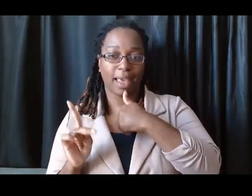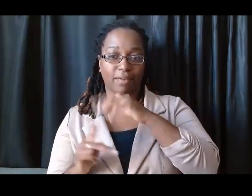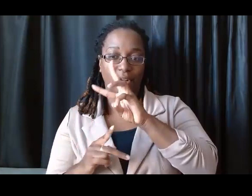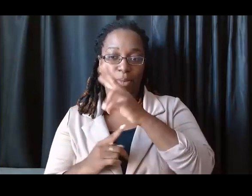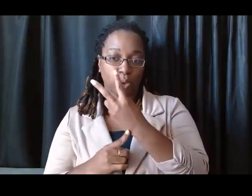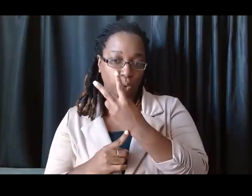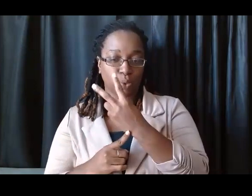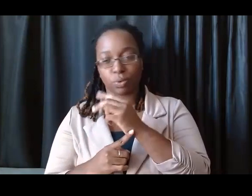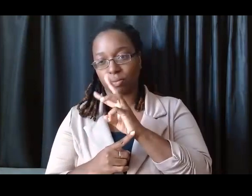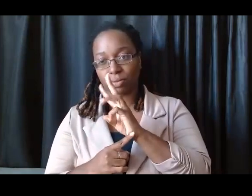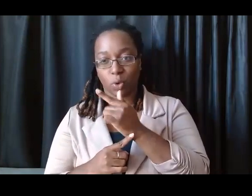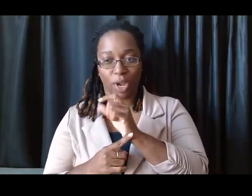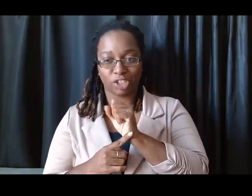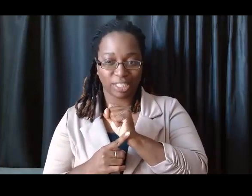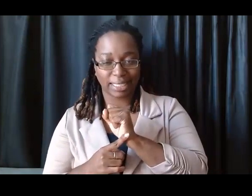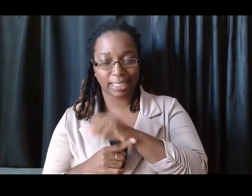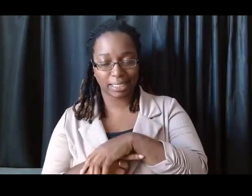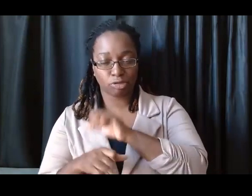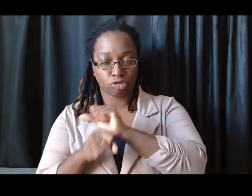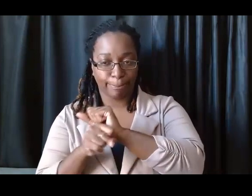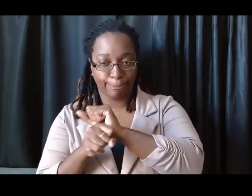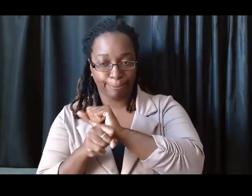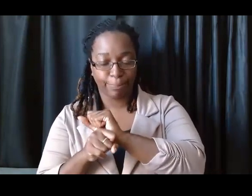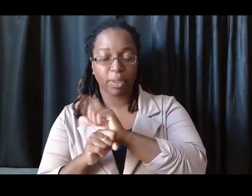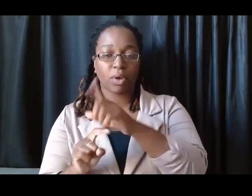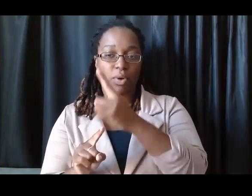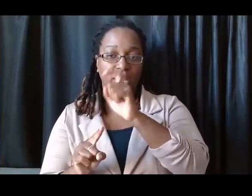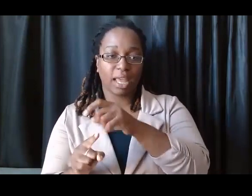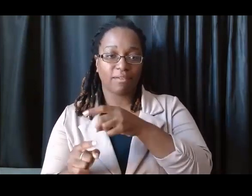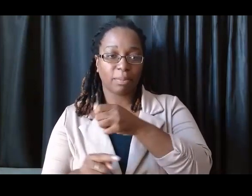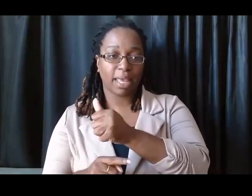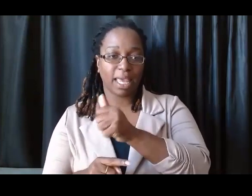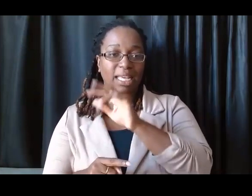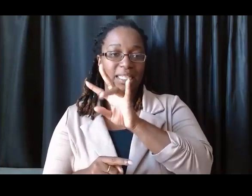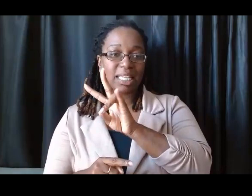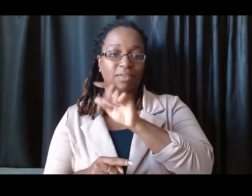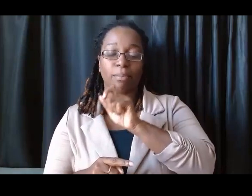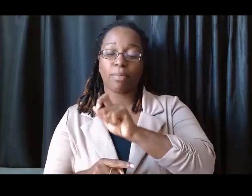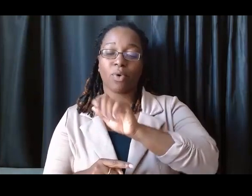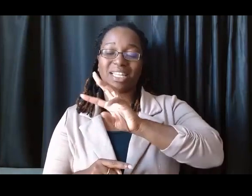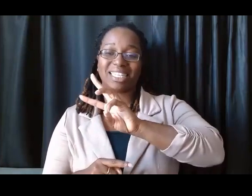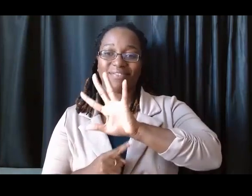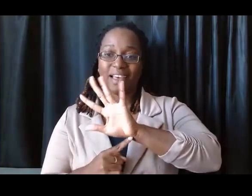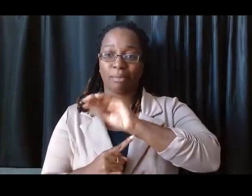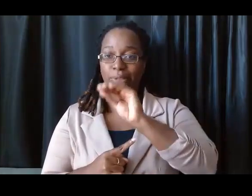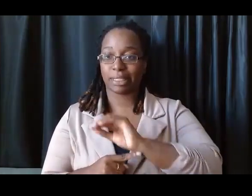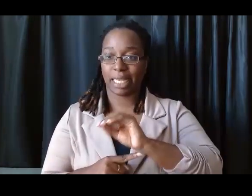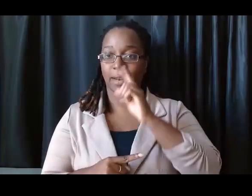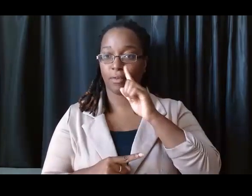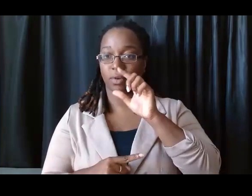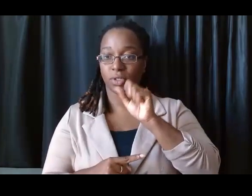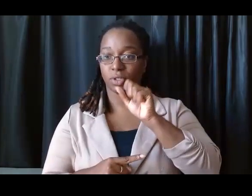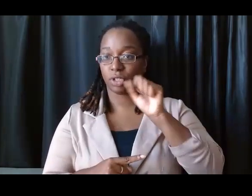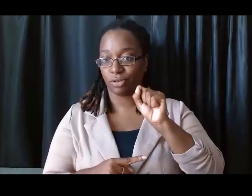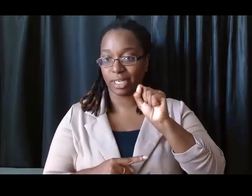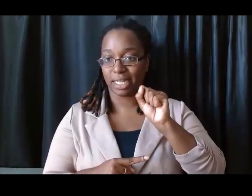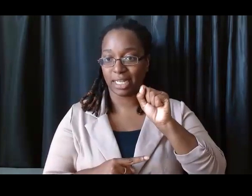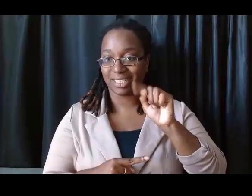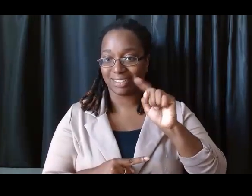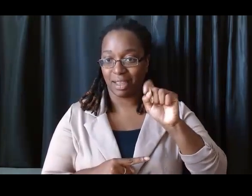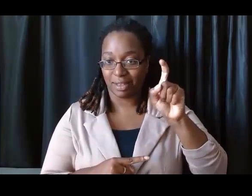People who are wage employed, they only have to pay 7.65% in social security tax